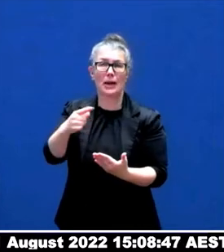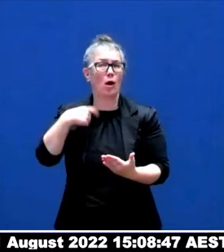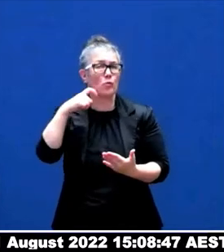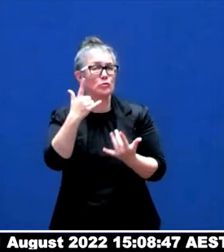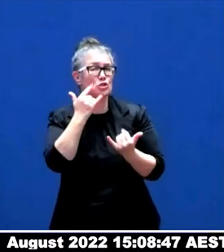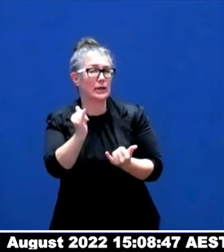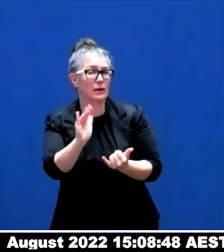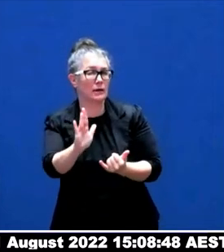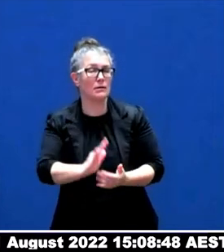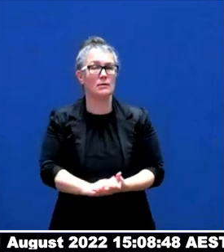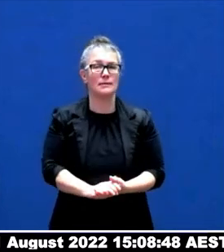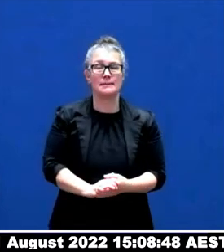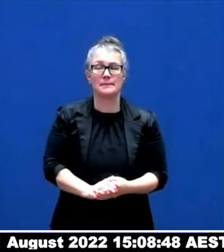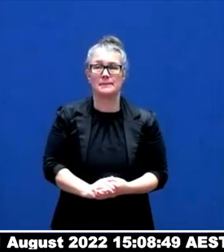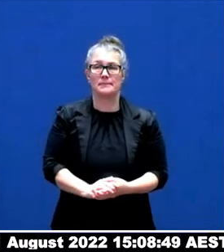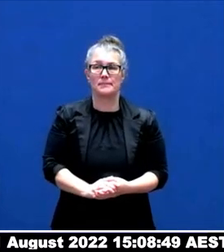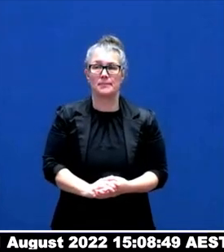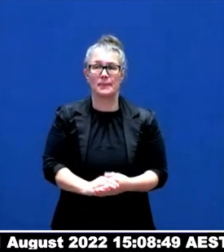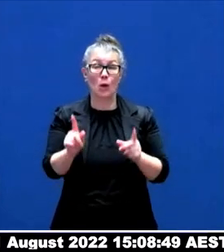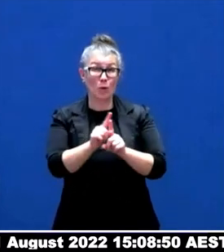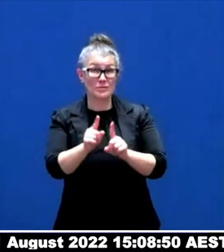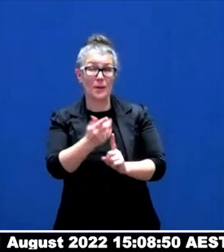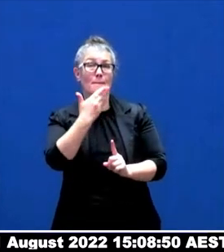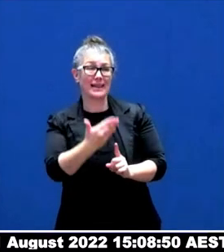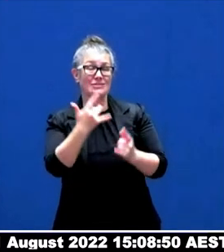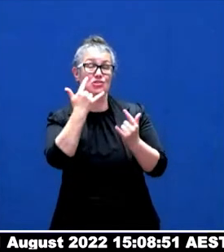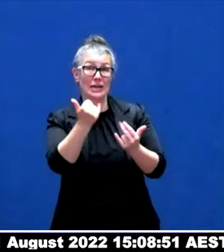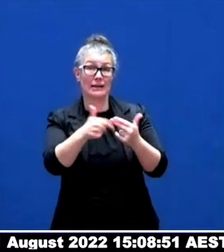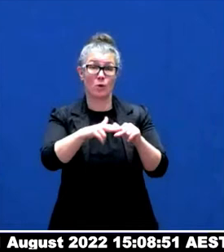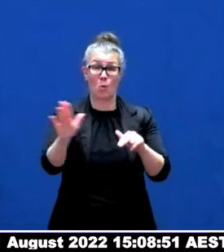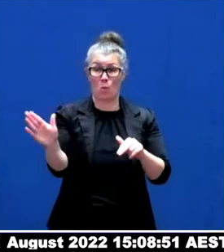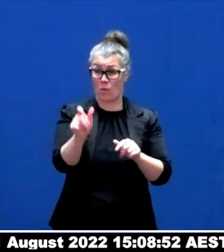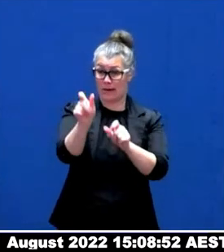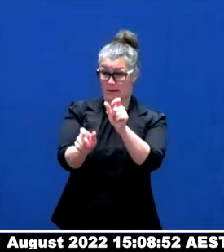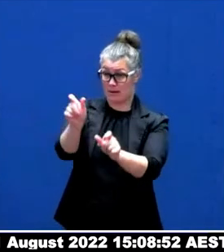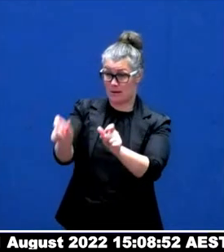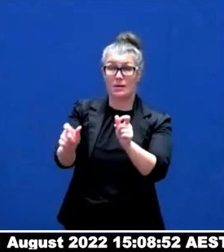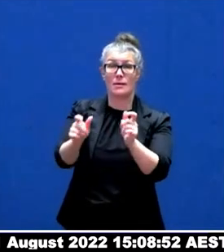And can you also check whether for all of the NDIS participants who are SRS